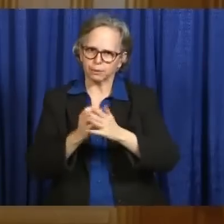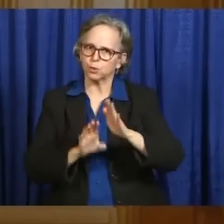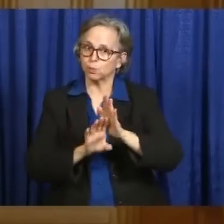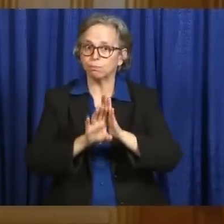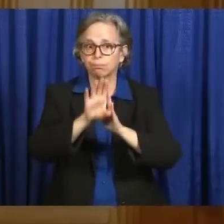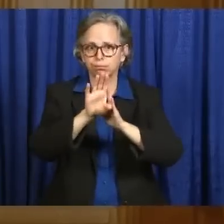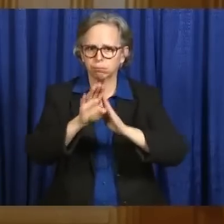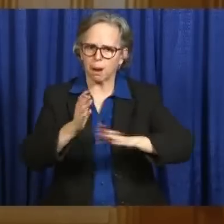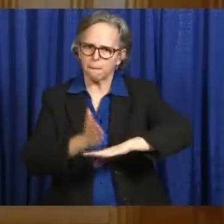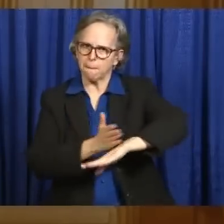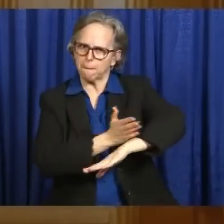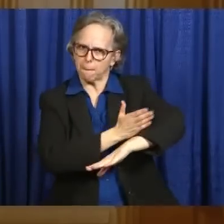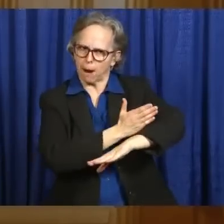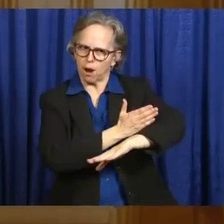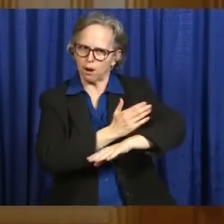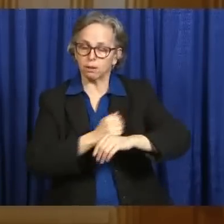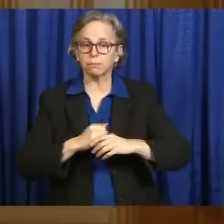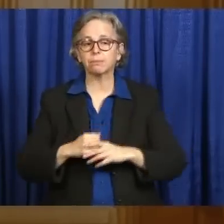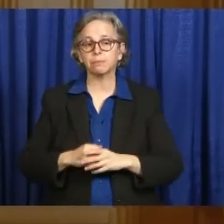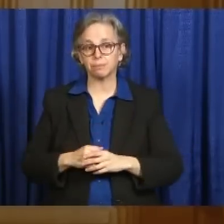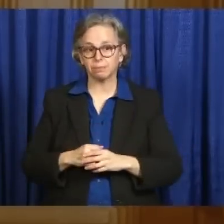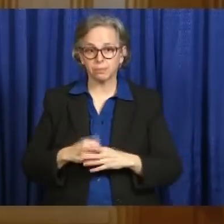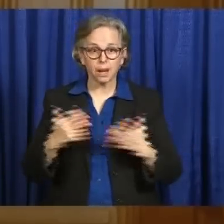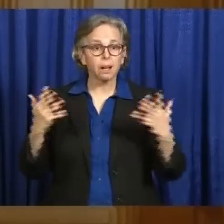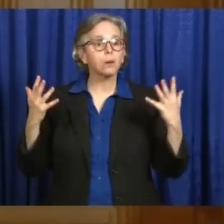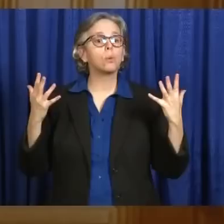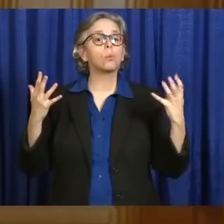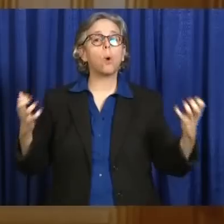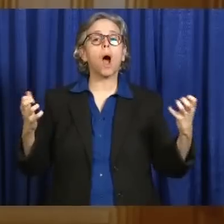TO BOTH OF THEM TO THINK OF WAYS